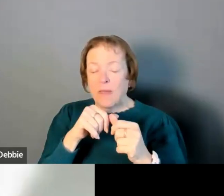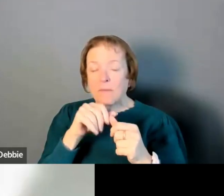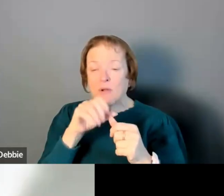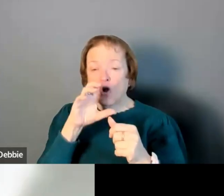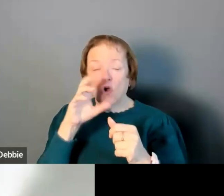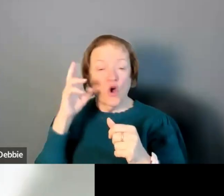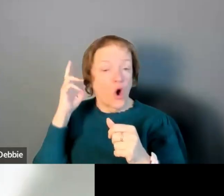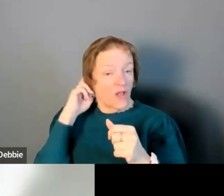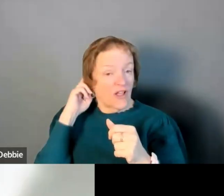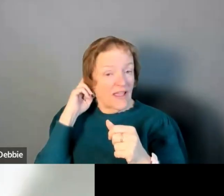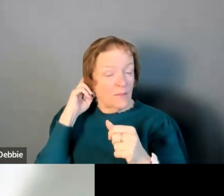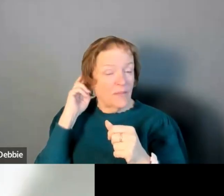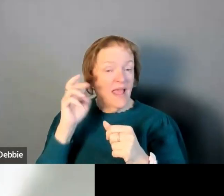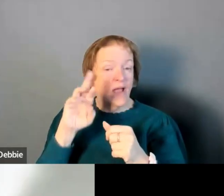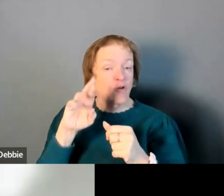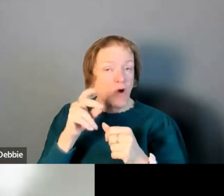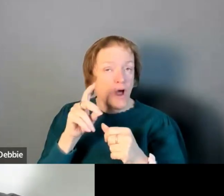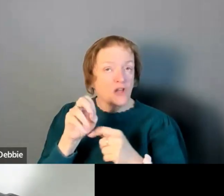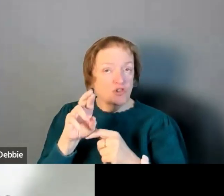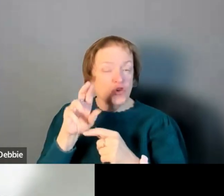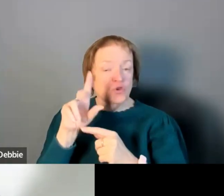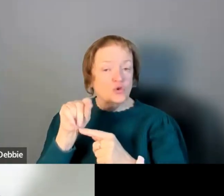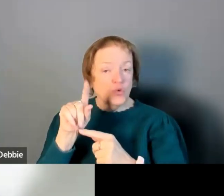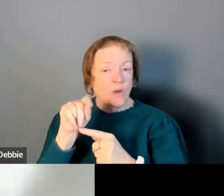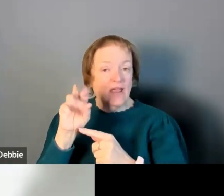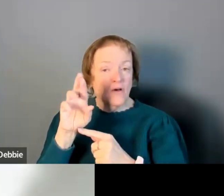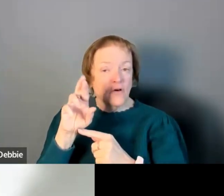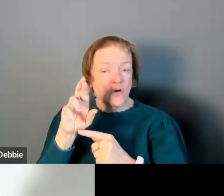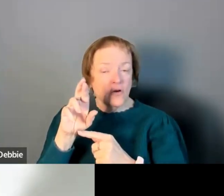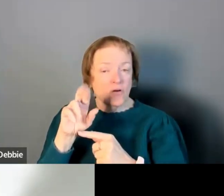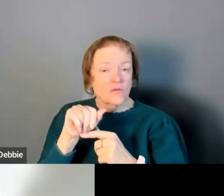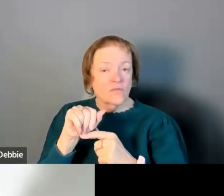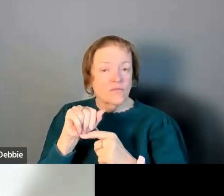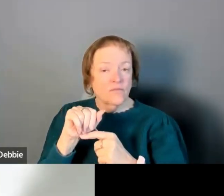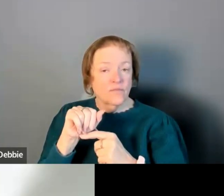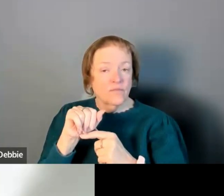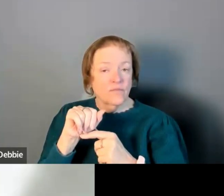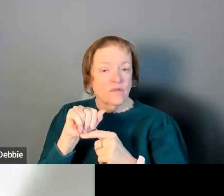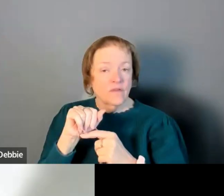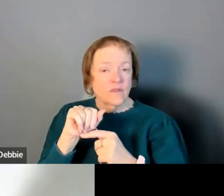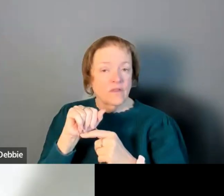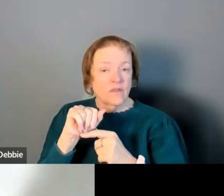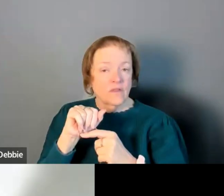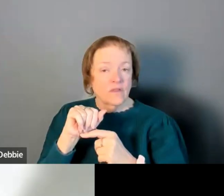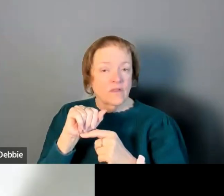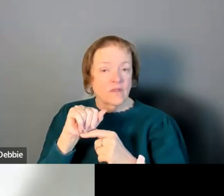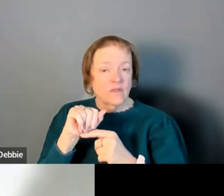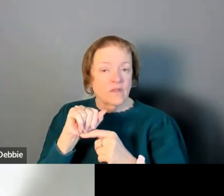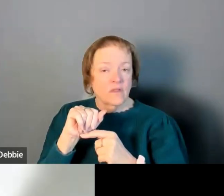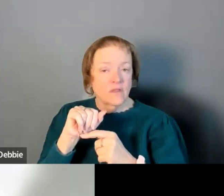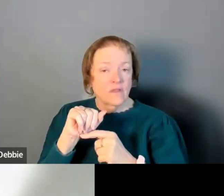Roger 20s, are this little piece.